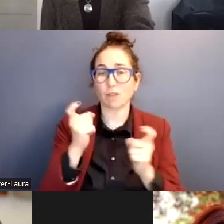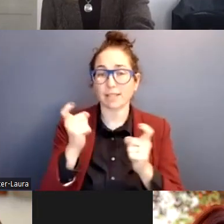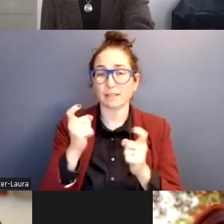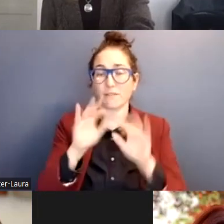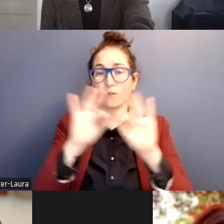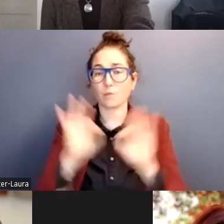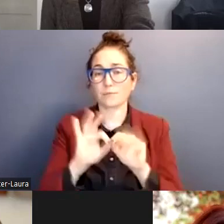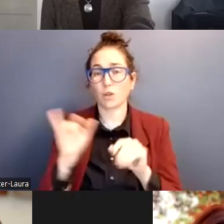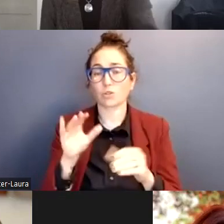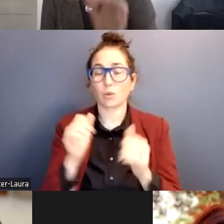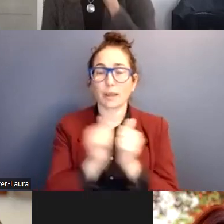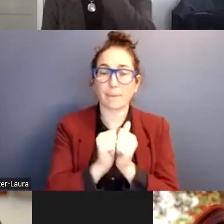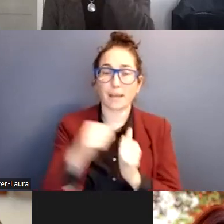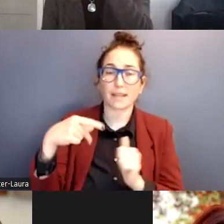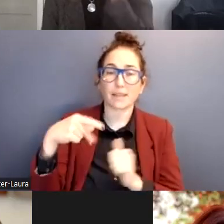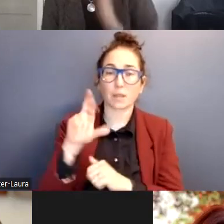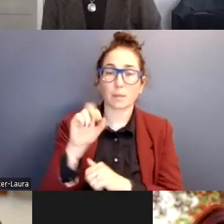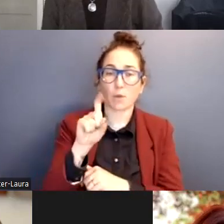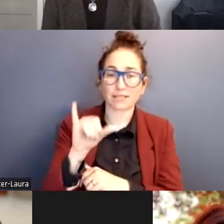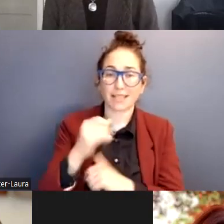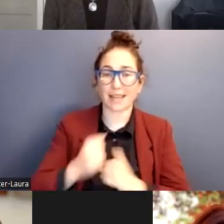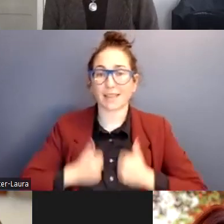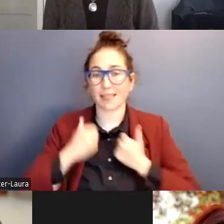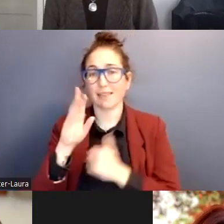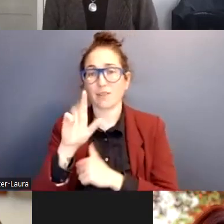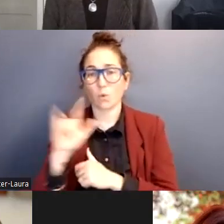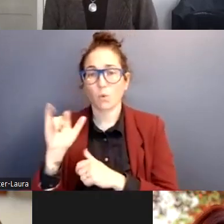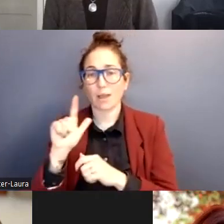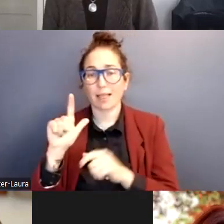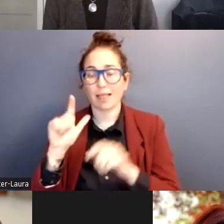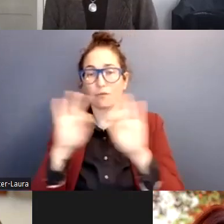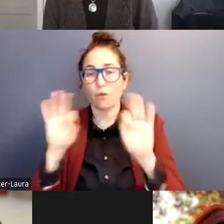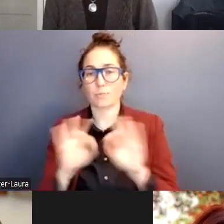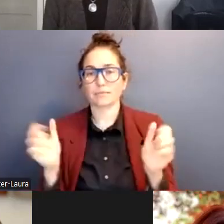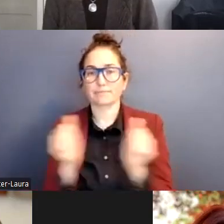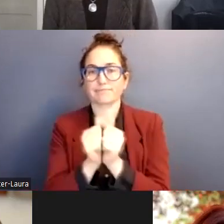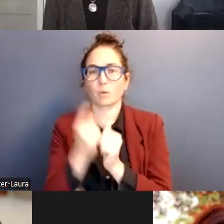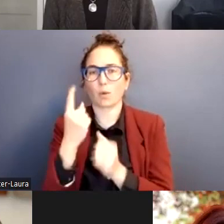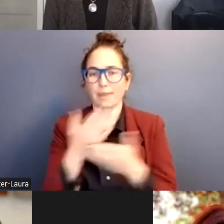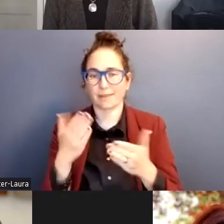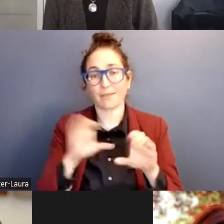combine the proxy, and the livingwell forms into one thing. In my view, and I've done this